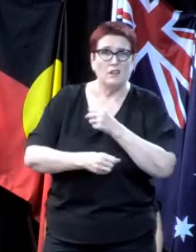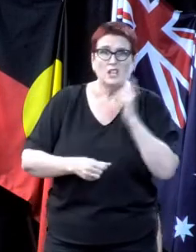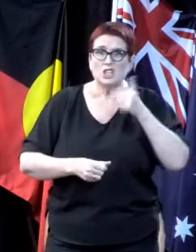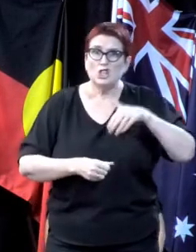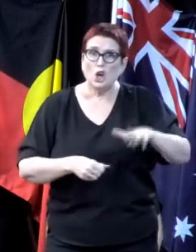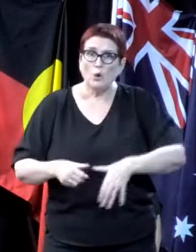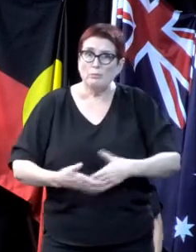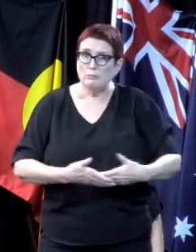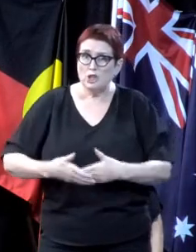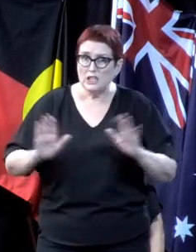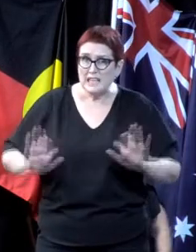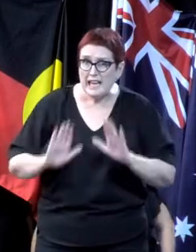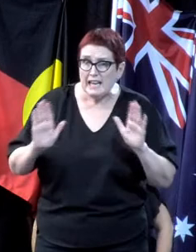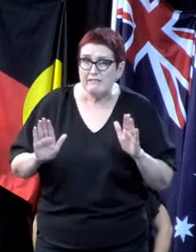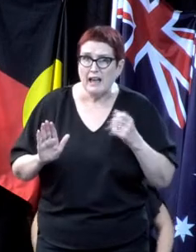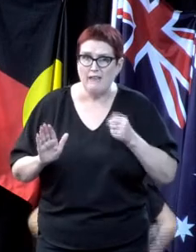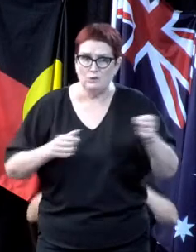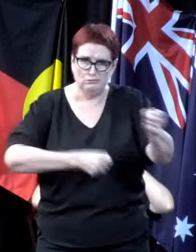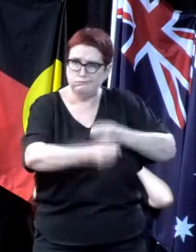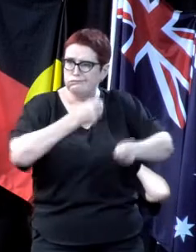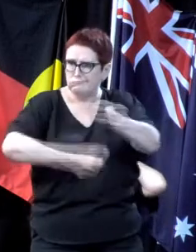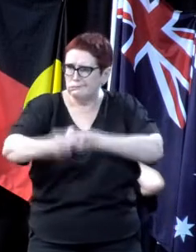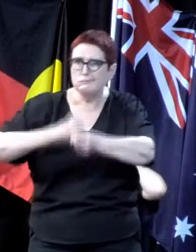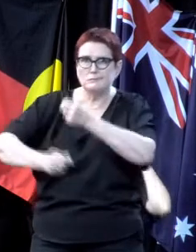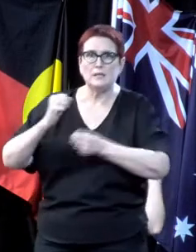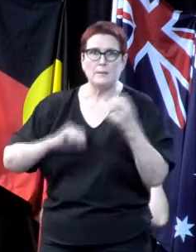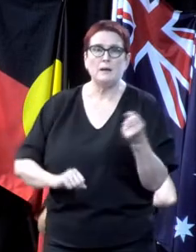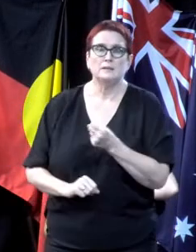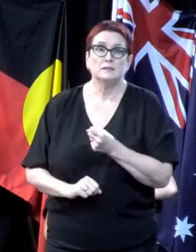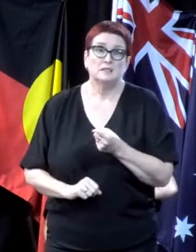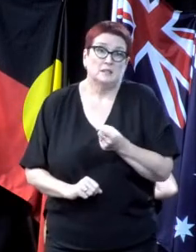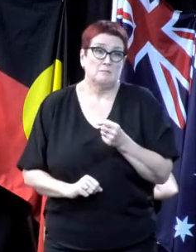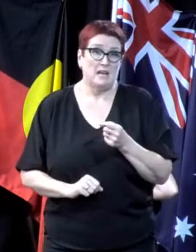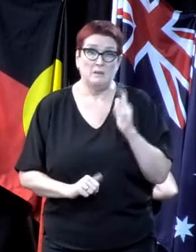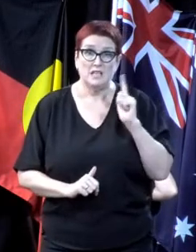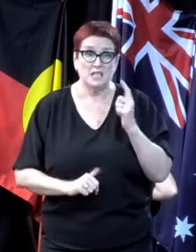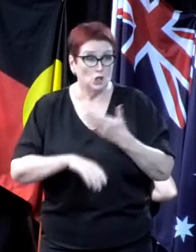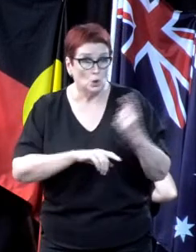people with new staff who may or may not come with any knowledge of inclusive schooling practices.